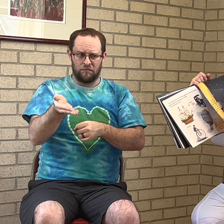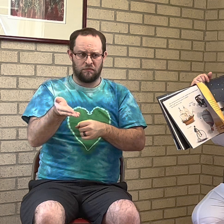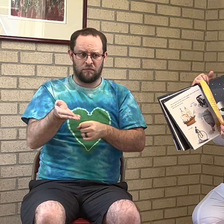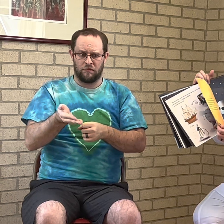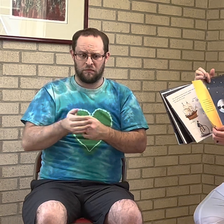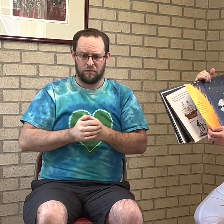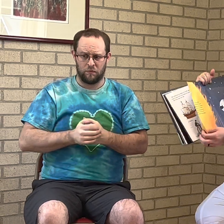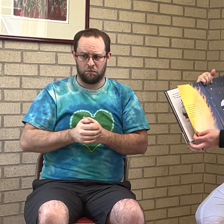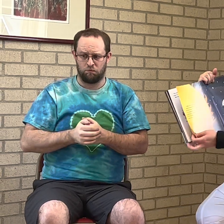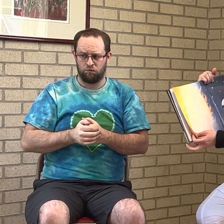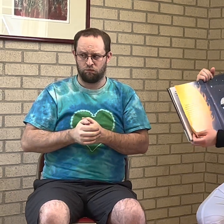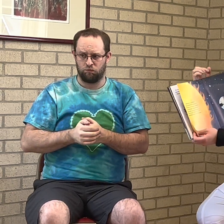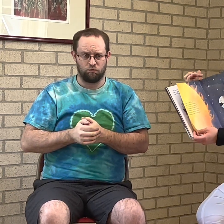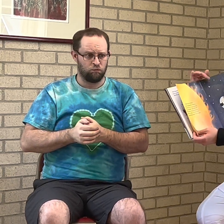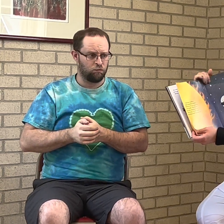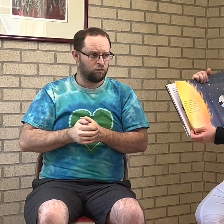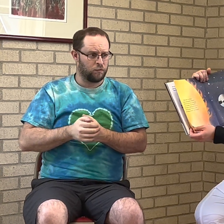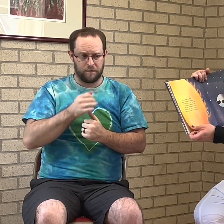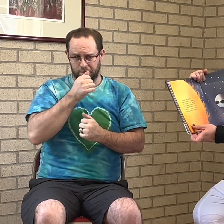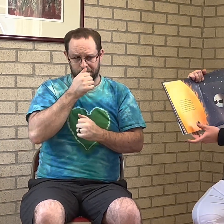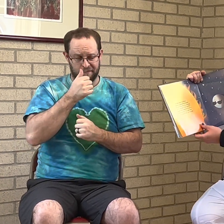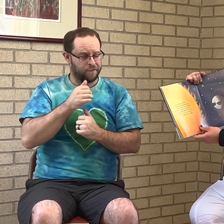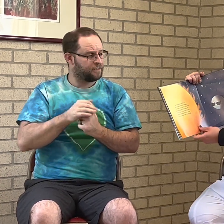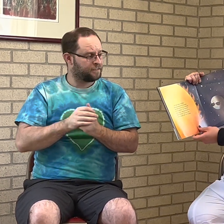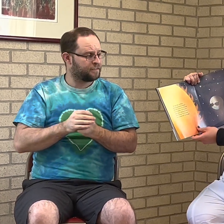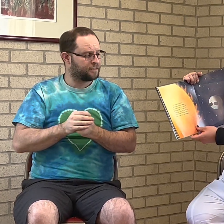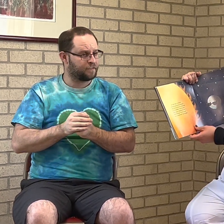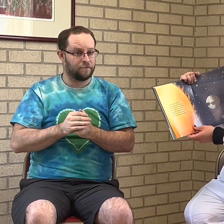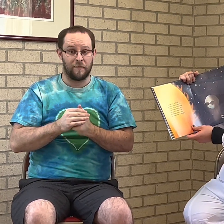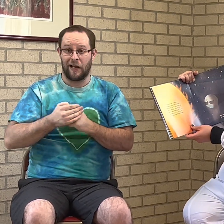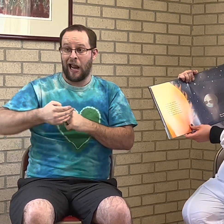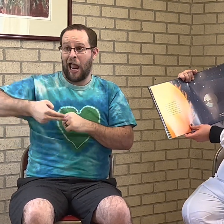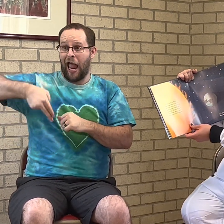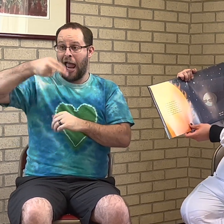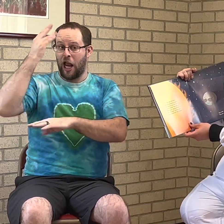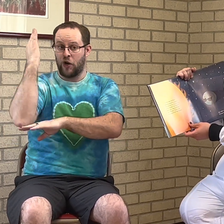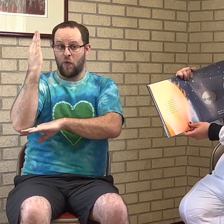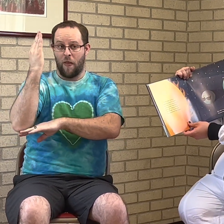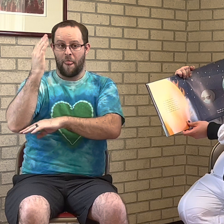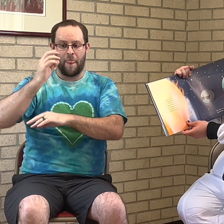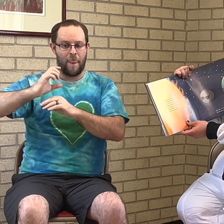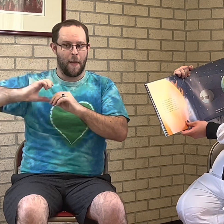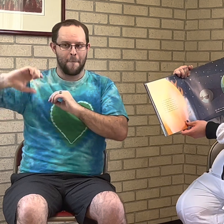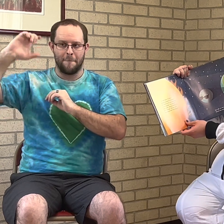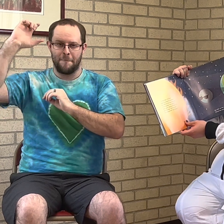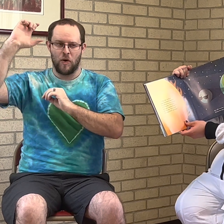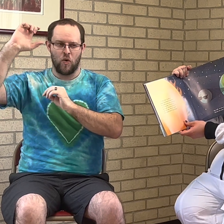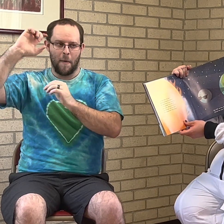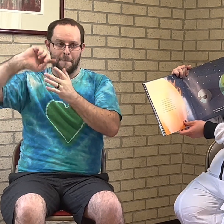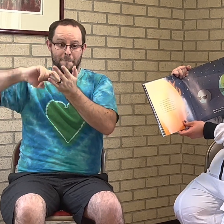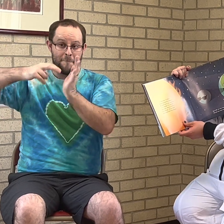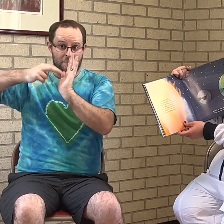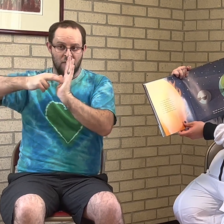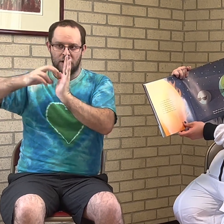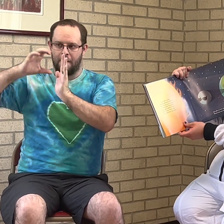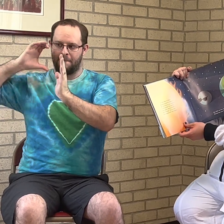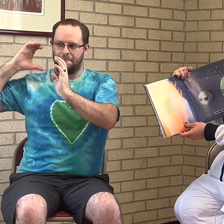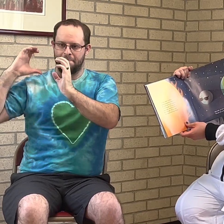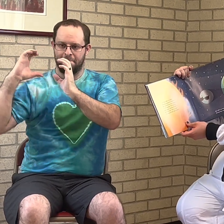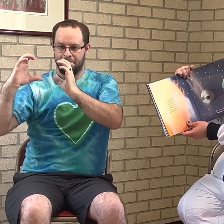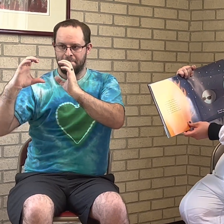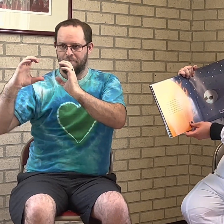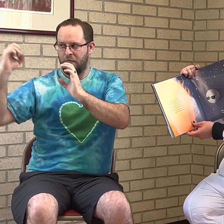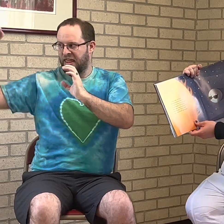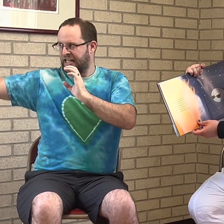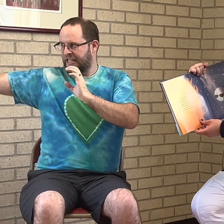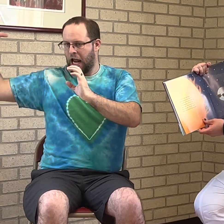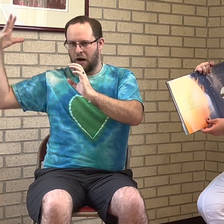Mr. Dixon: At high noon the Moon slid purposely between the Earth and the Sun blocking all